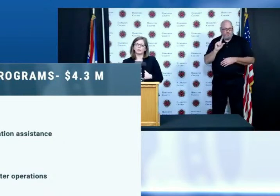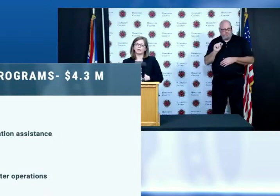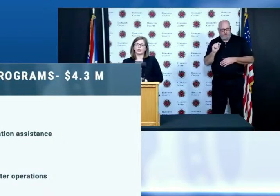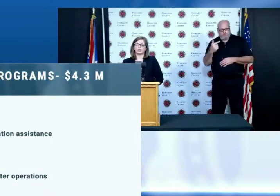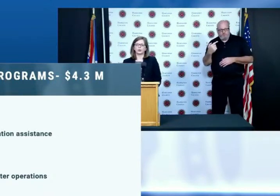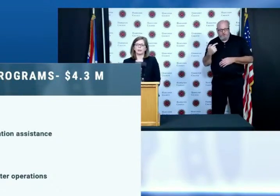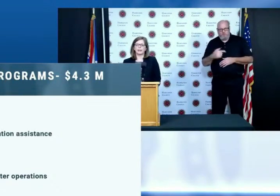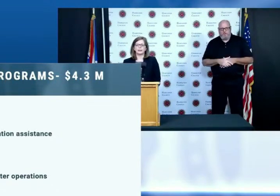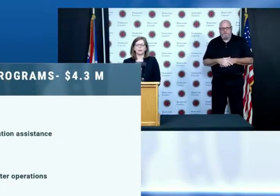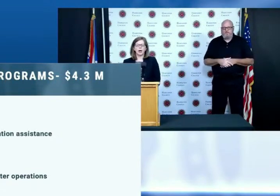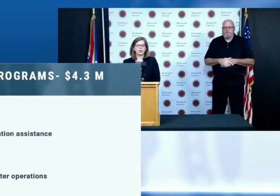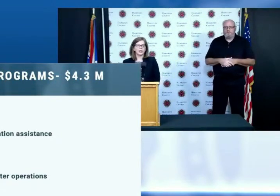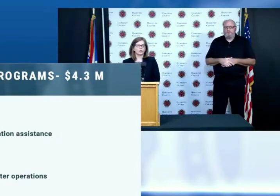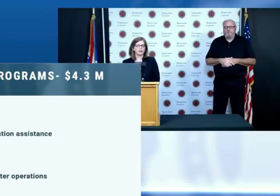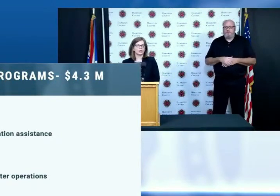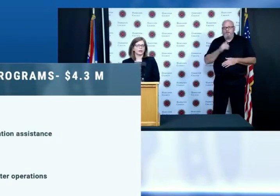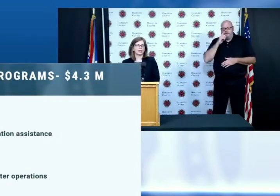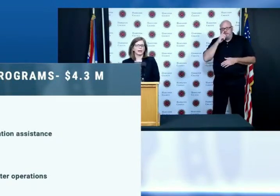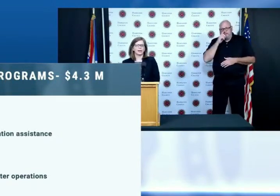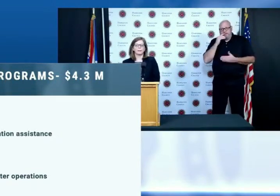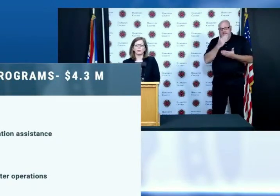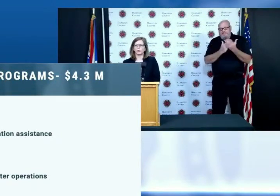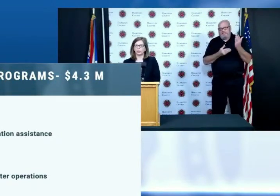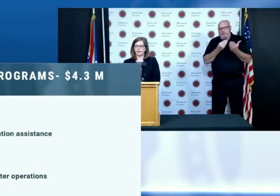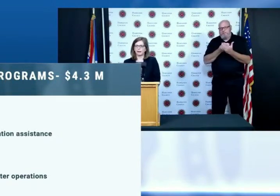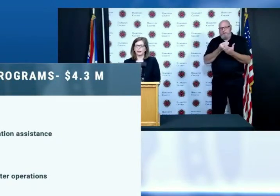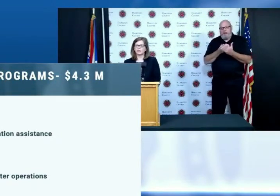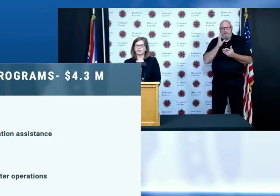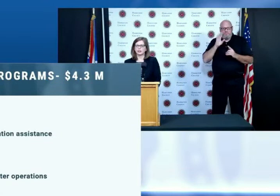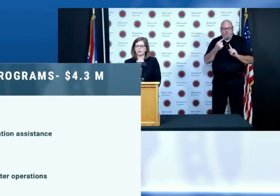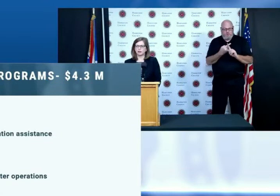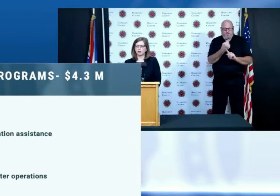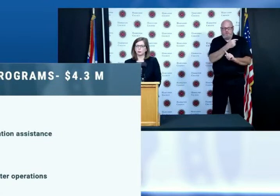dollars remaining in our contact tracing line item that we would again like to continue to provide